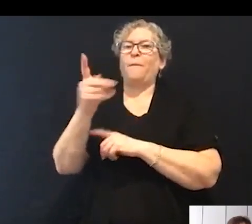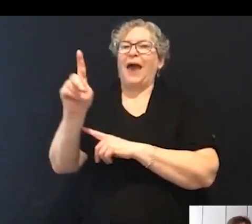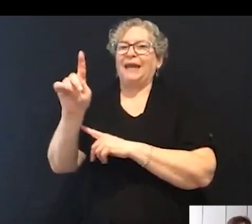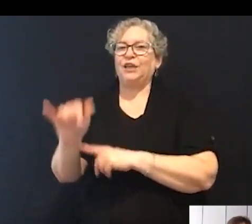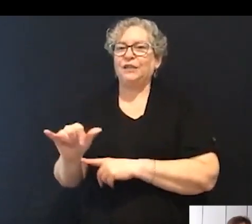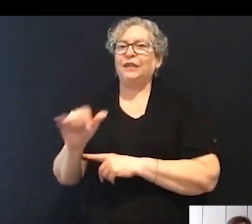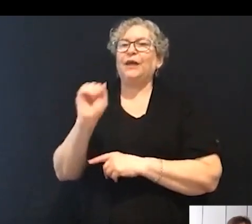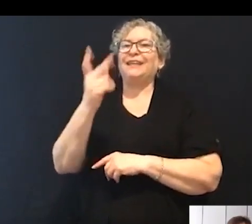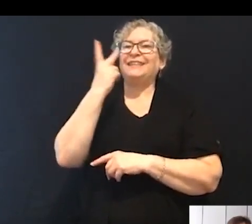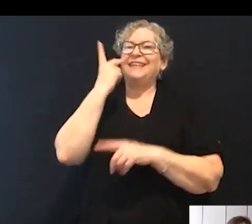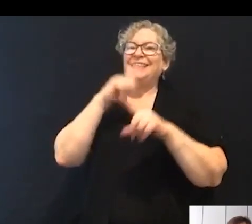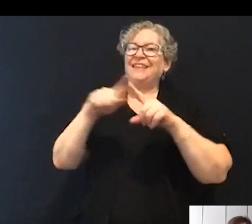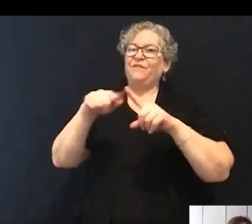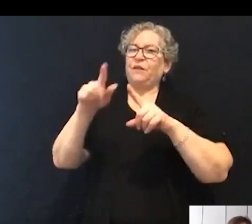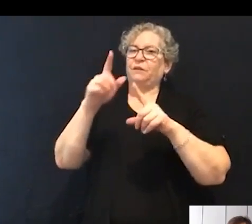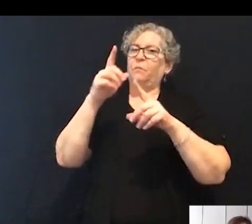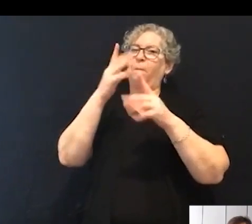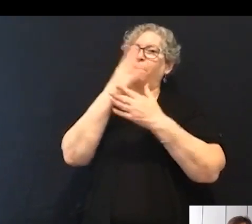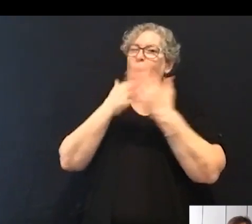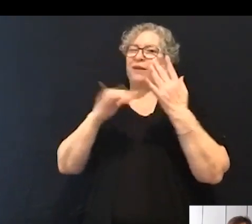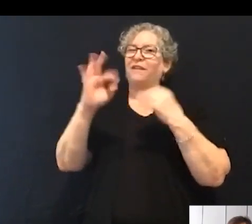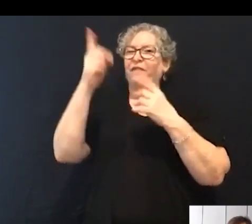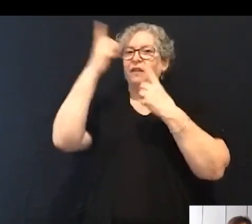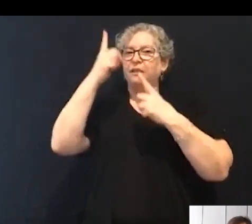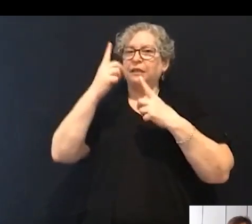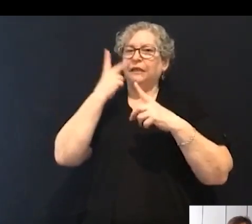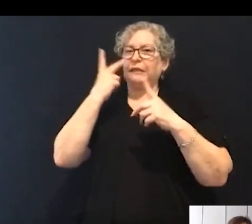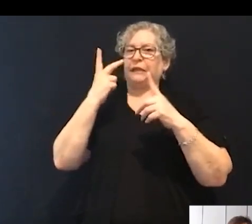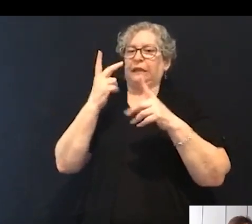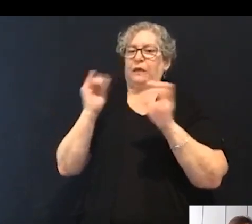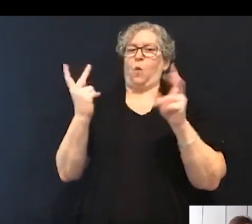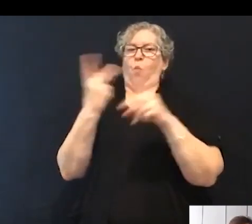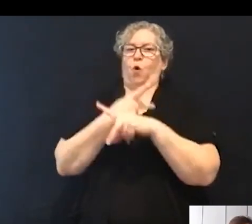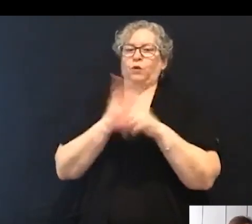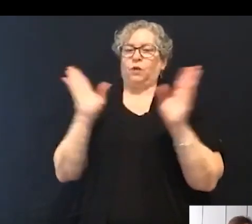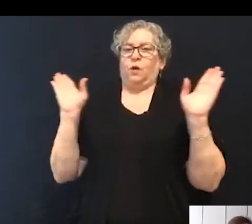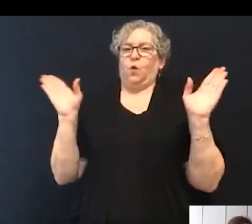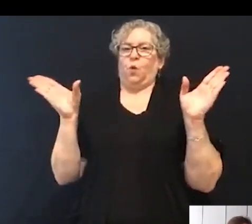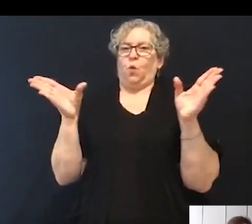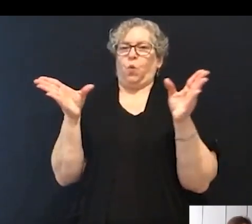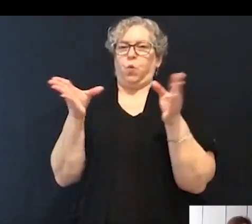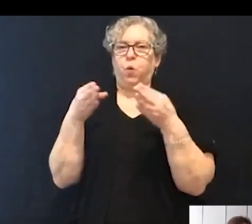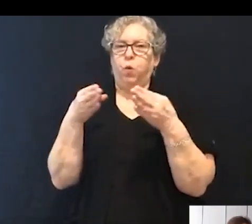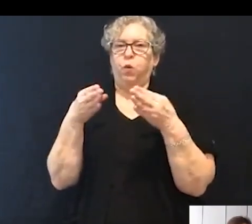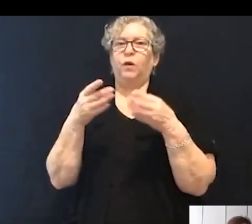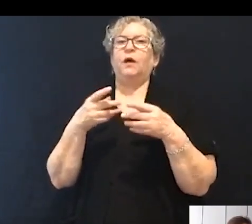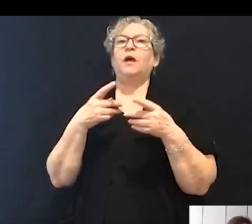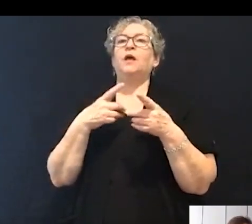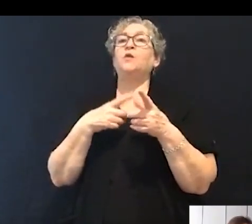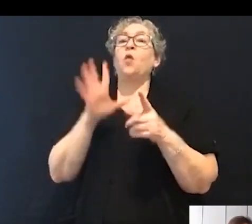stages, the visual field gets narrower and narrower. And of course, if the ambition is too slow,